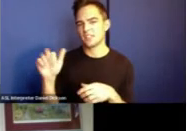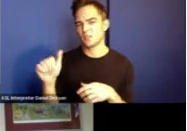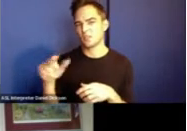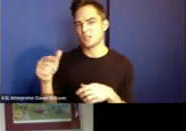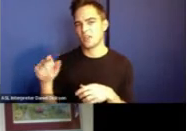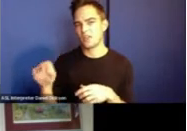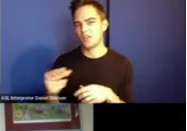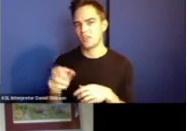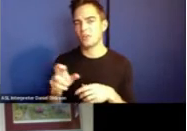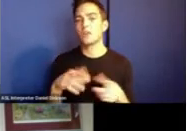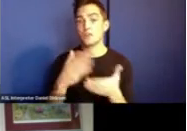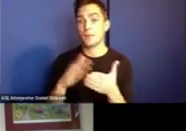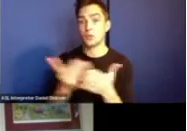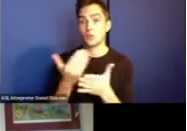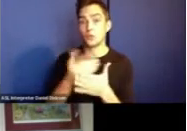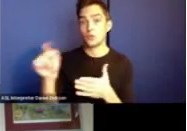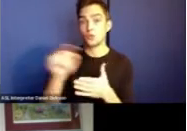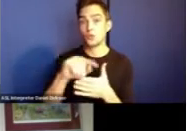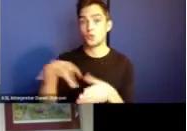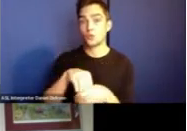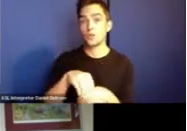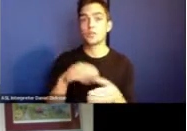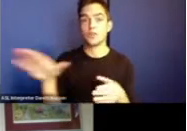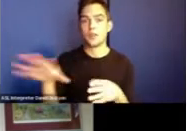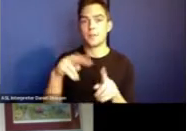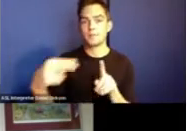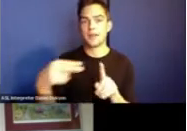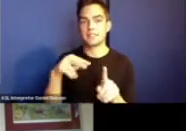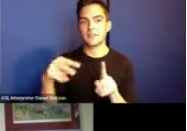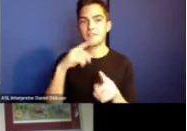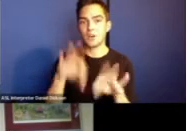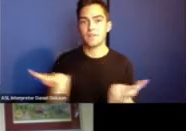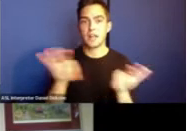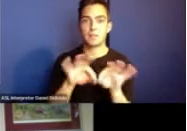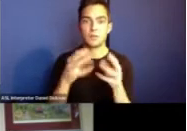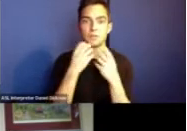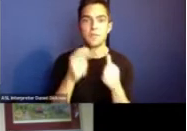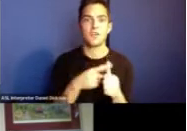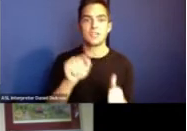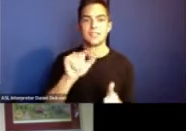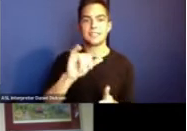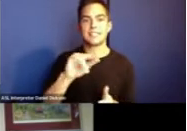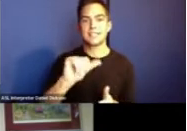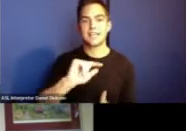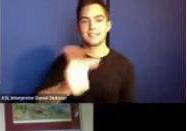So I think that their perspectives are very valuable. So first up, we have Tina. Tina Skeel: Hey, thank you so